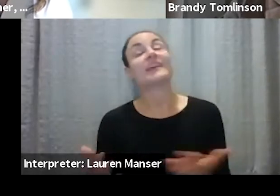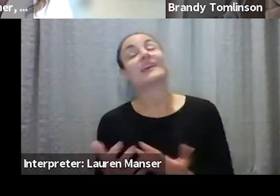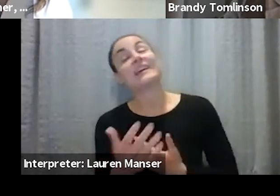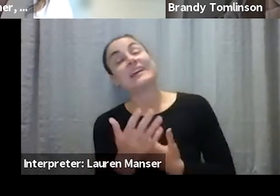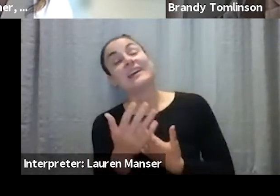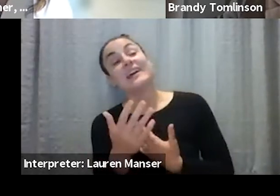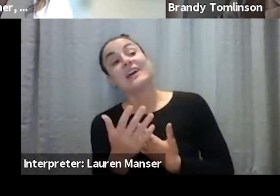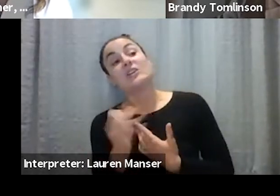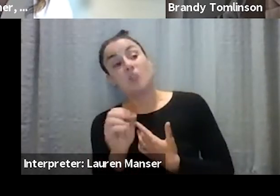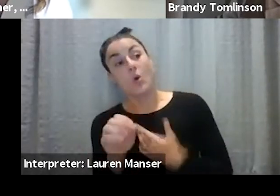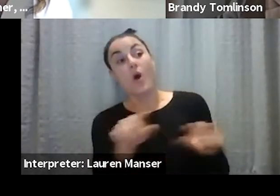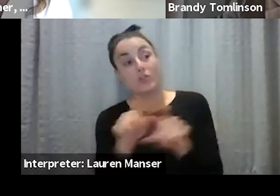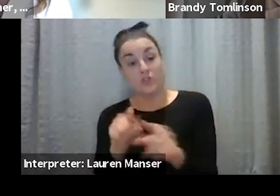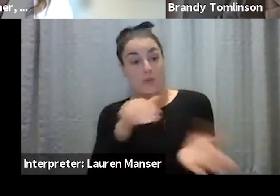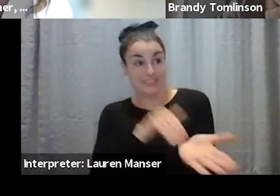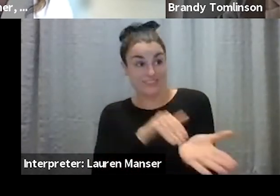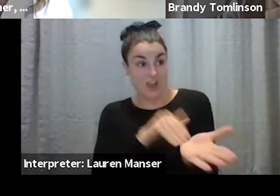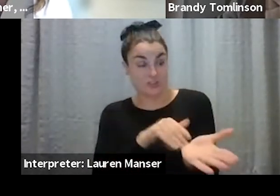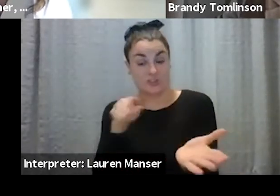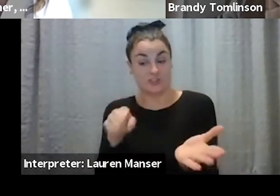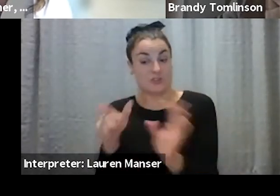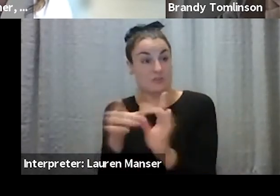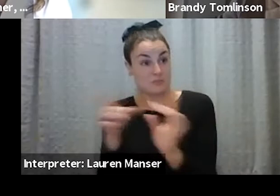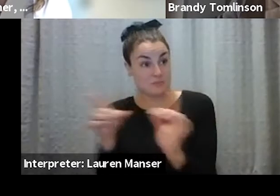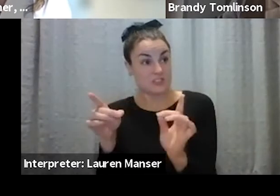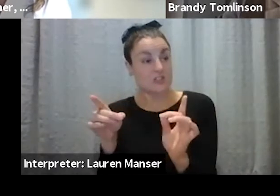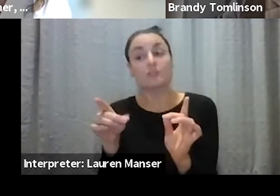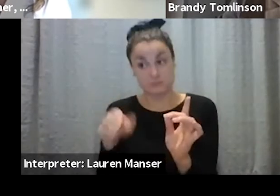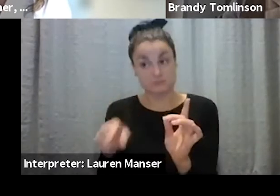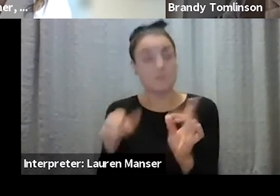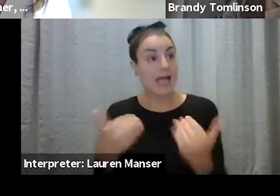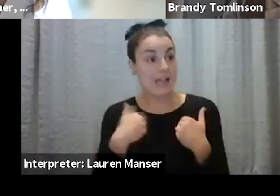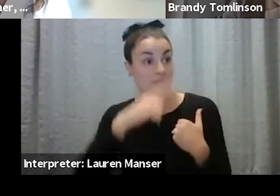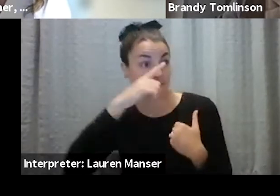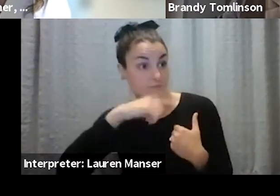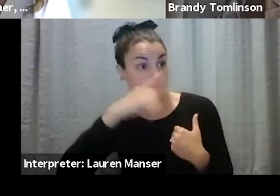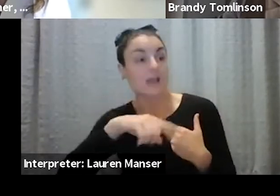that she is somebody who wears a prosthesis, and so her disability is not always apparent.